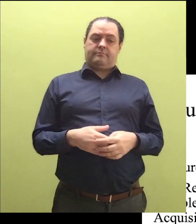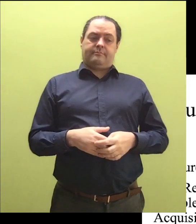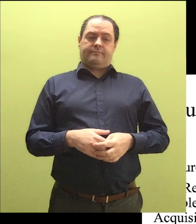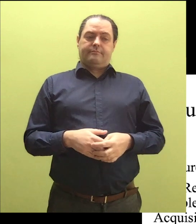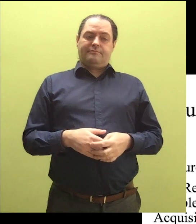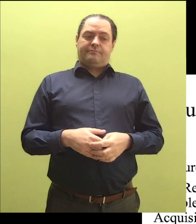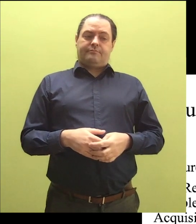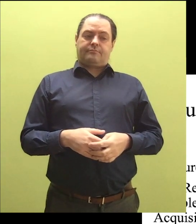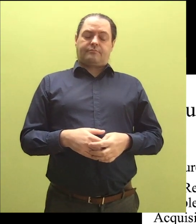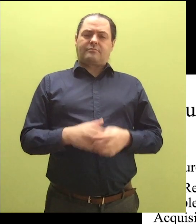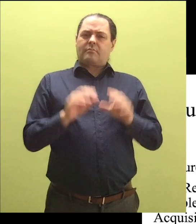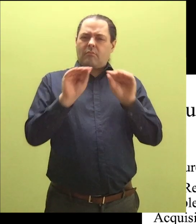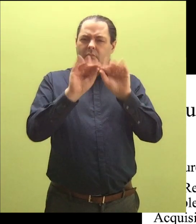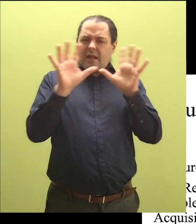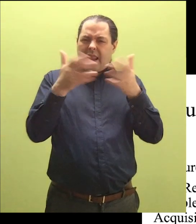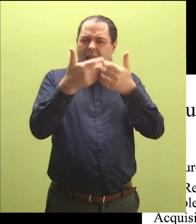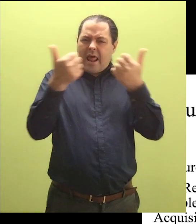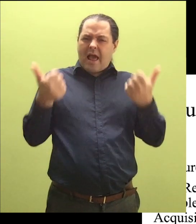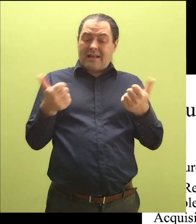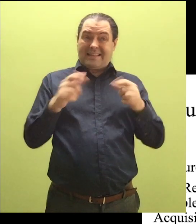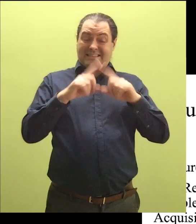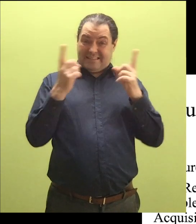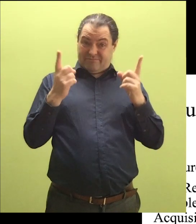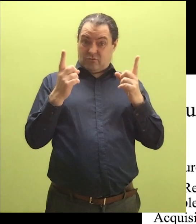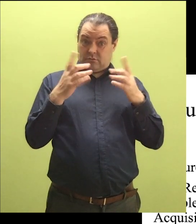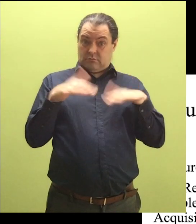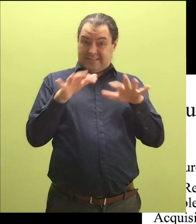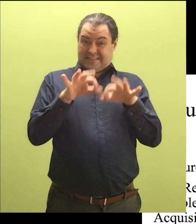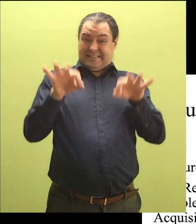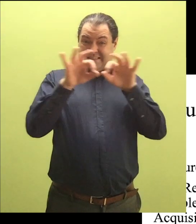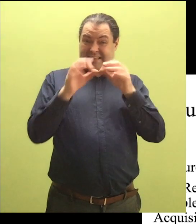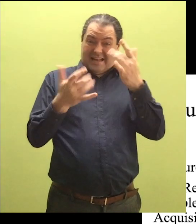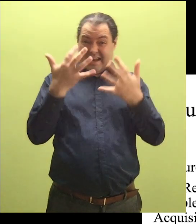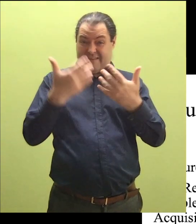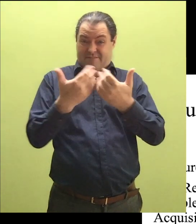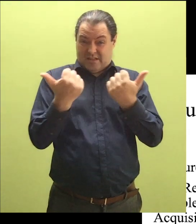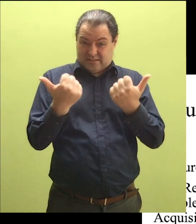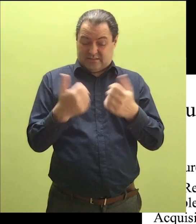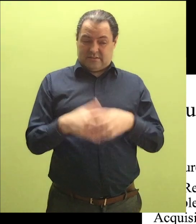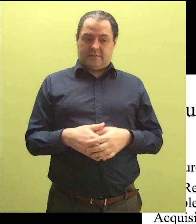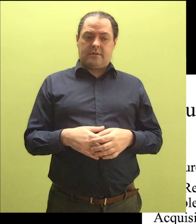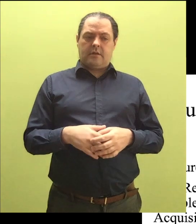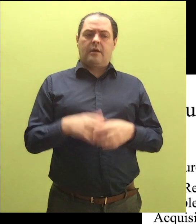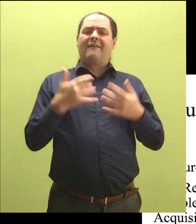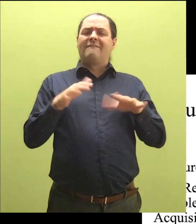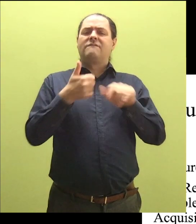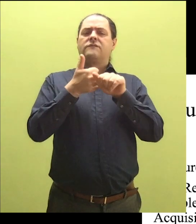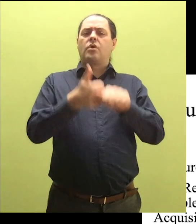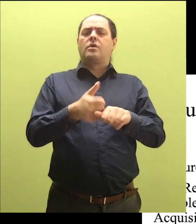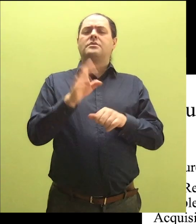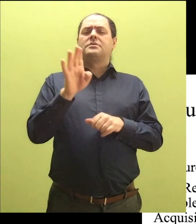significant or not, we fitted this data to a Bernoulli model with two predictors: age effect position, and close structure.